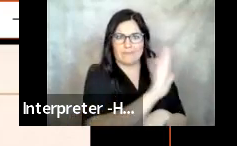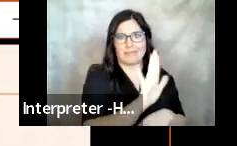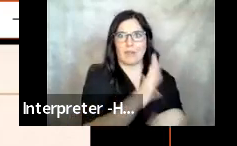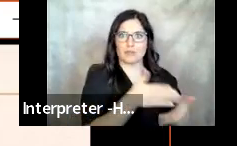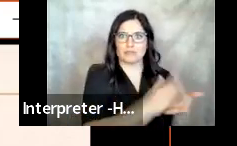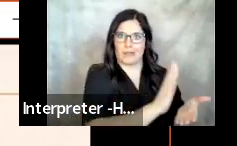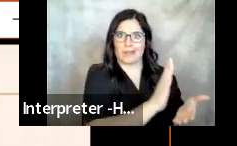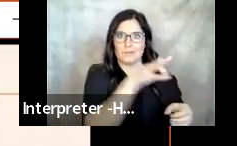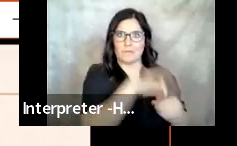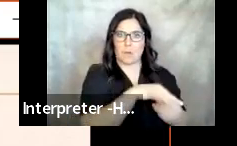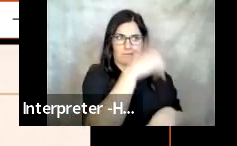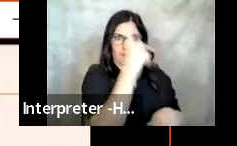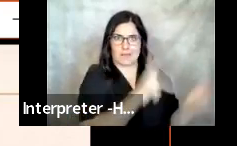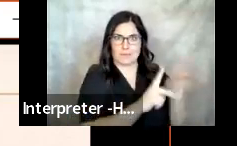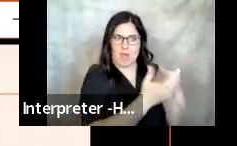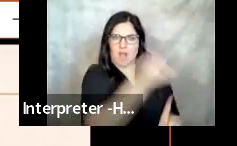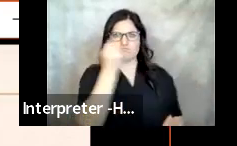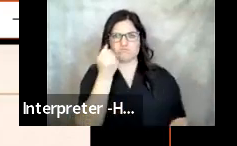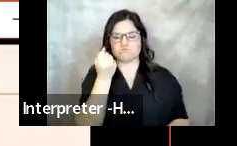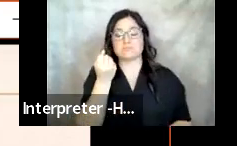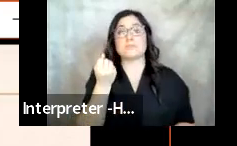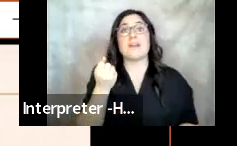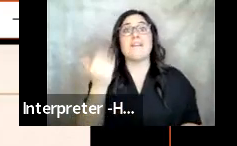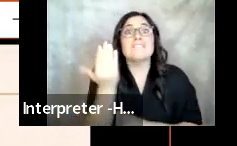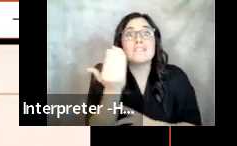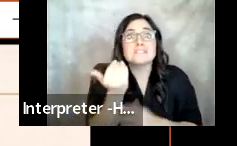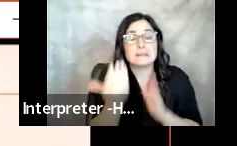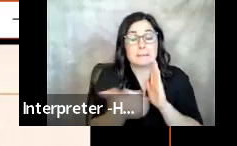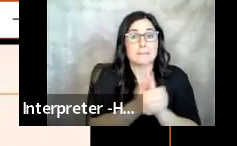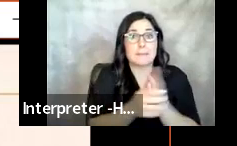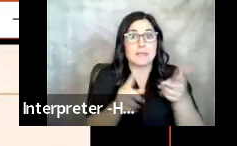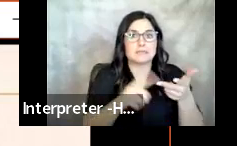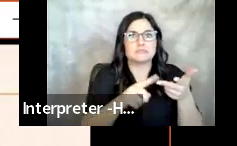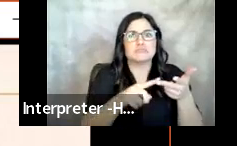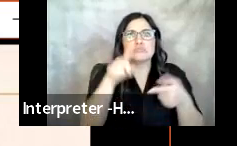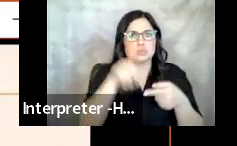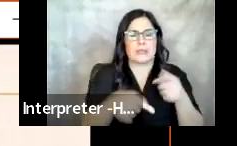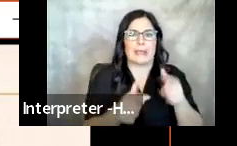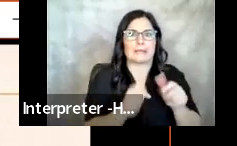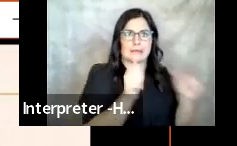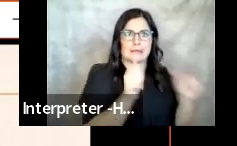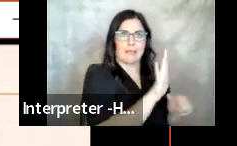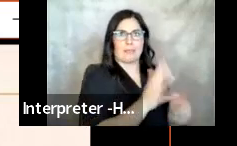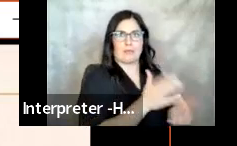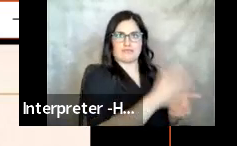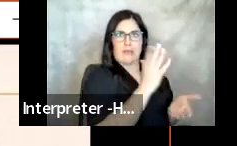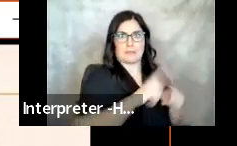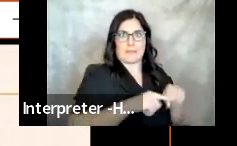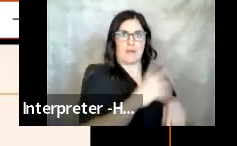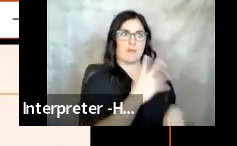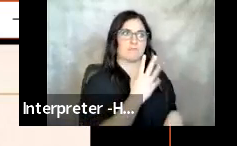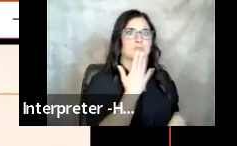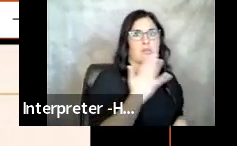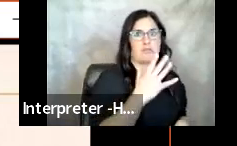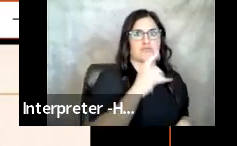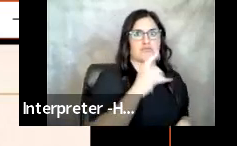Now remember, we've got a 15th amendment. That says you can't deny. The right to vote based on color. Race or previous condition of servitude.